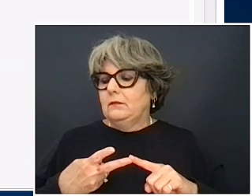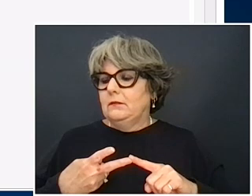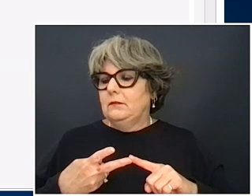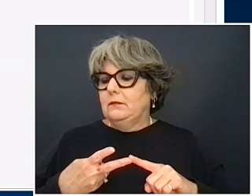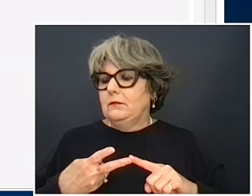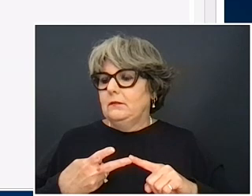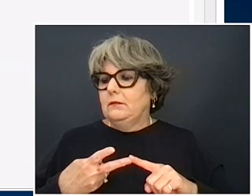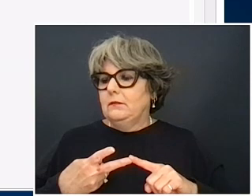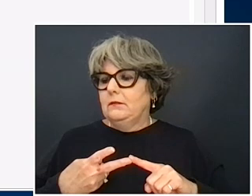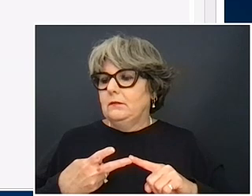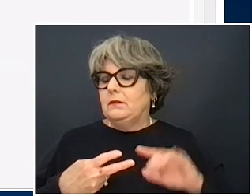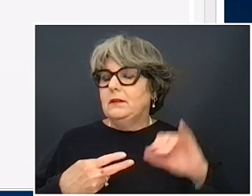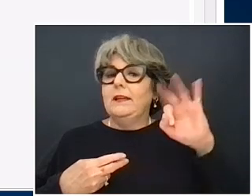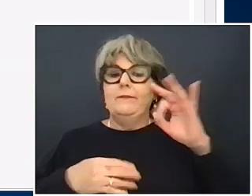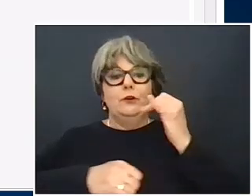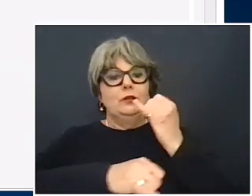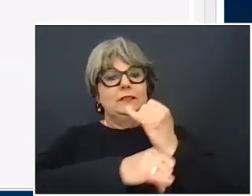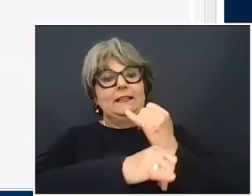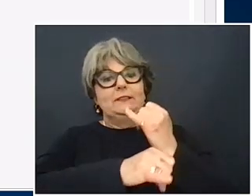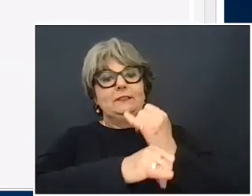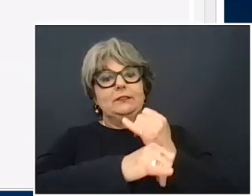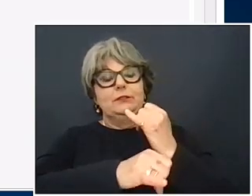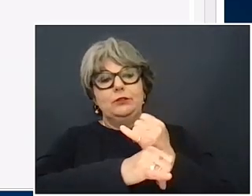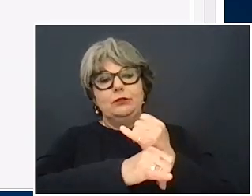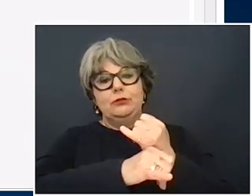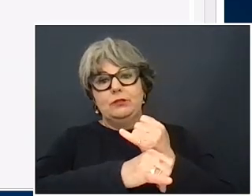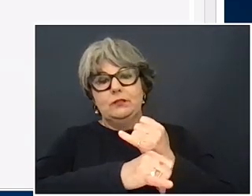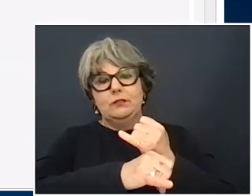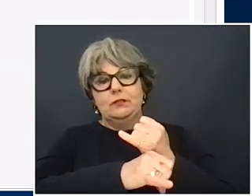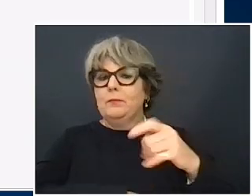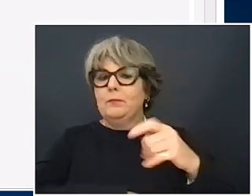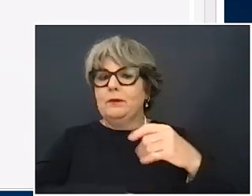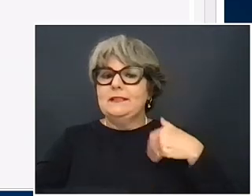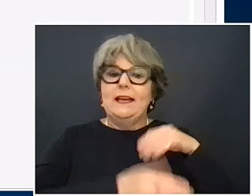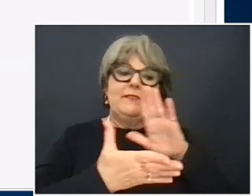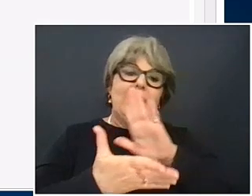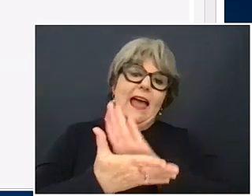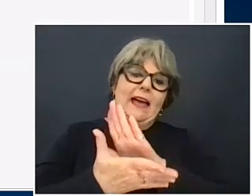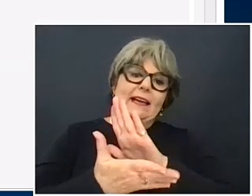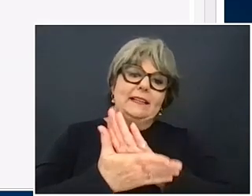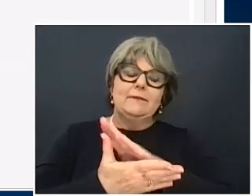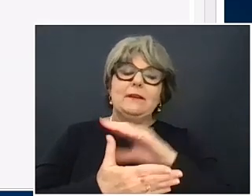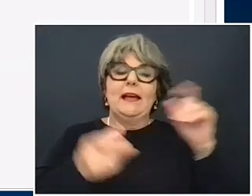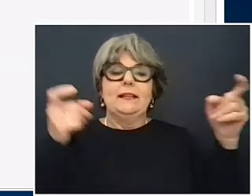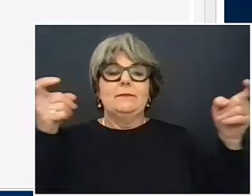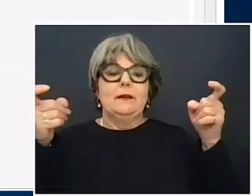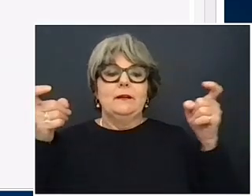accrediting agency, what we say at minimum, you have to have academic and administrative personnel on its evaluation